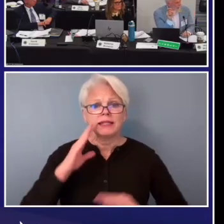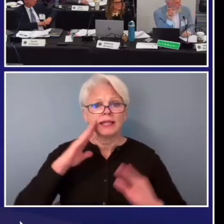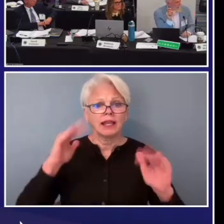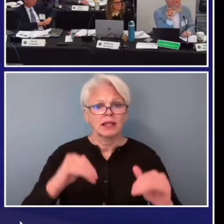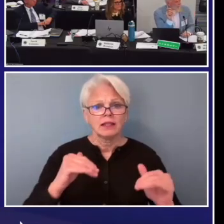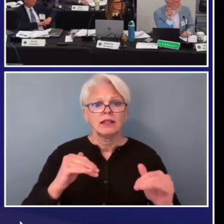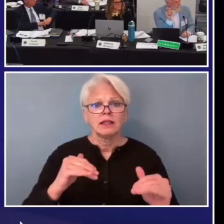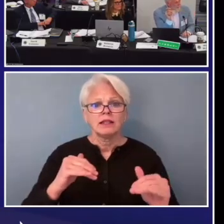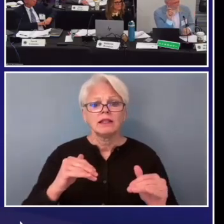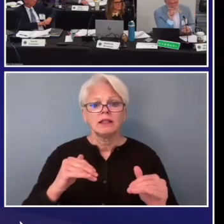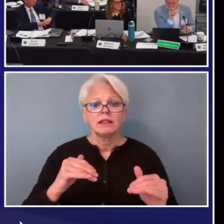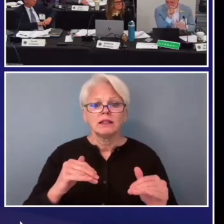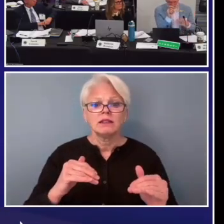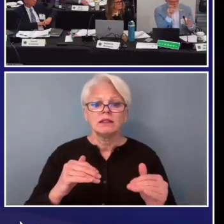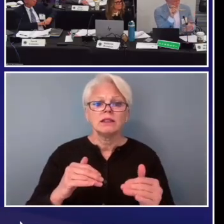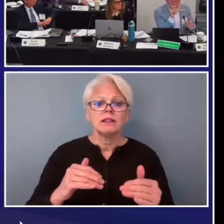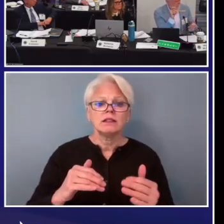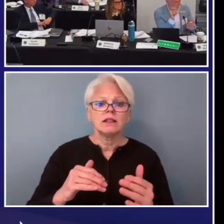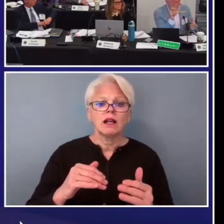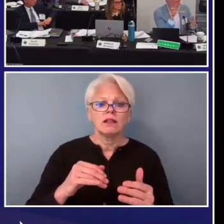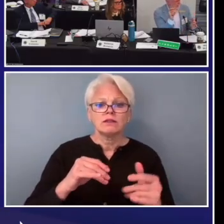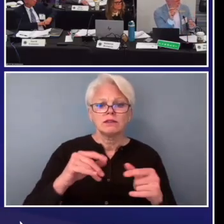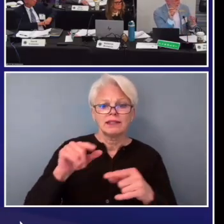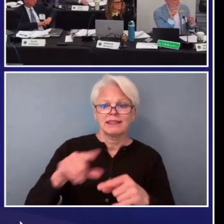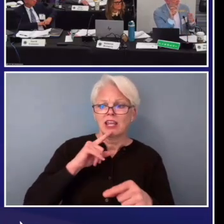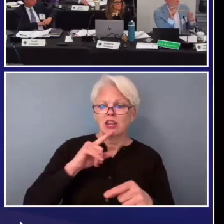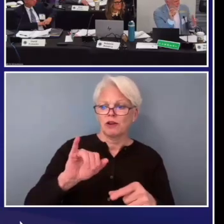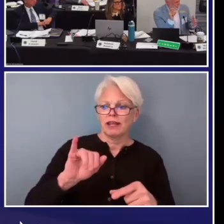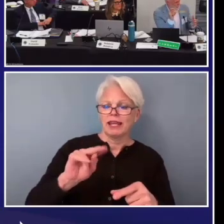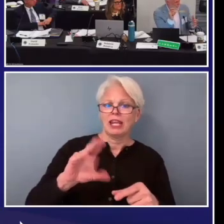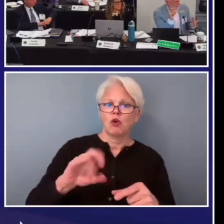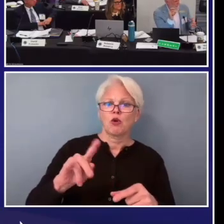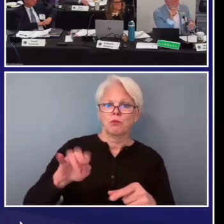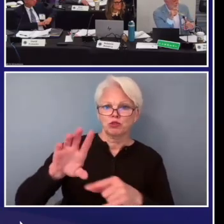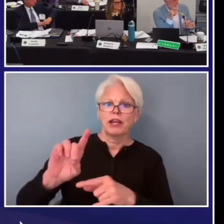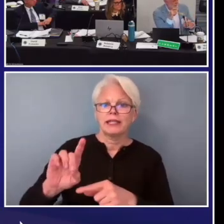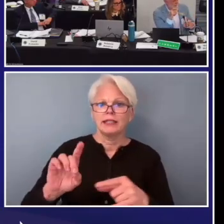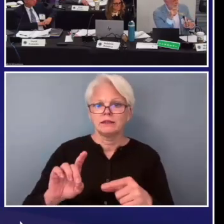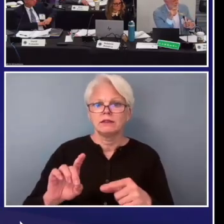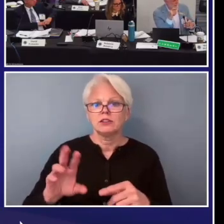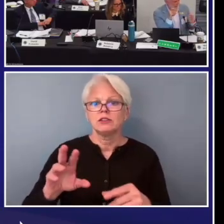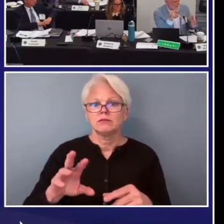And I think, you know, getting to this idea is that a separate incorporation, is that something that is the agency